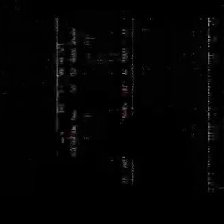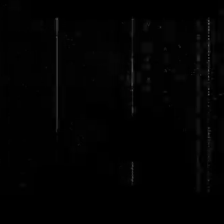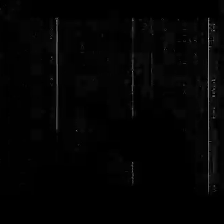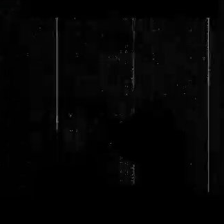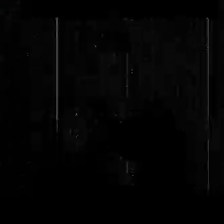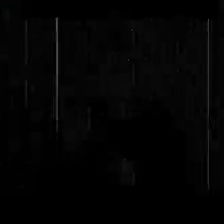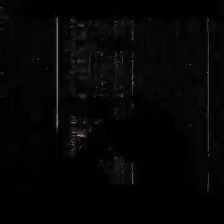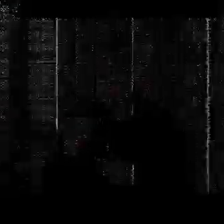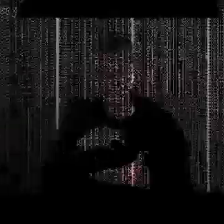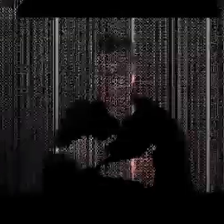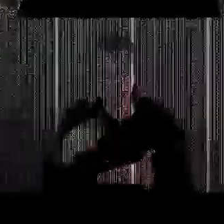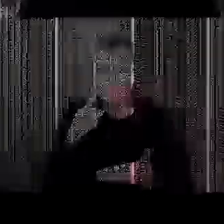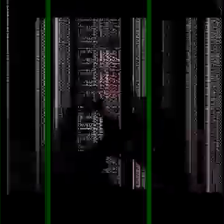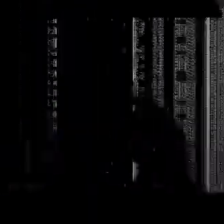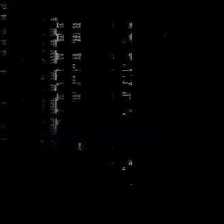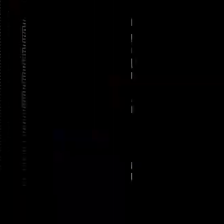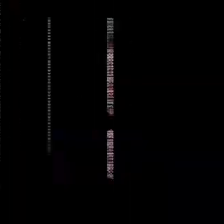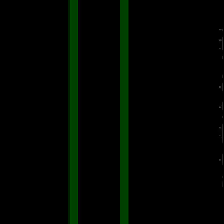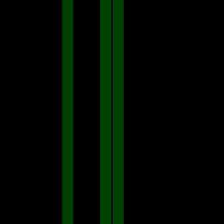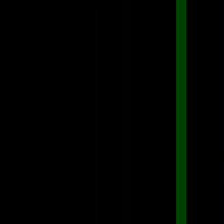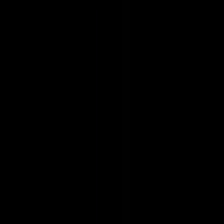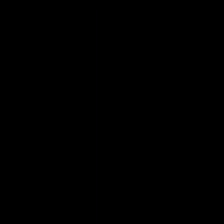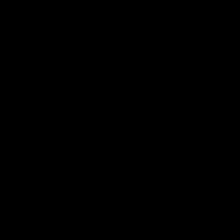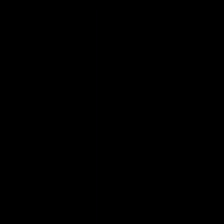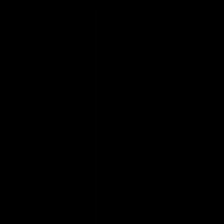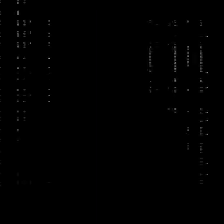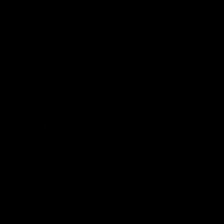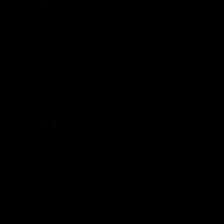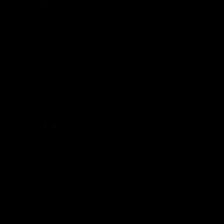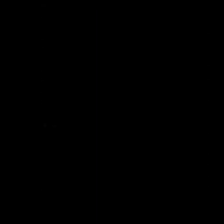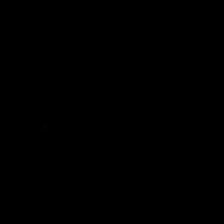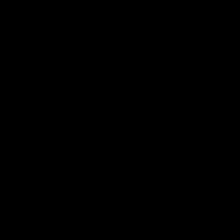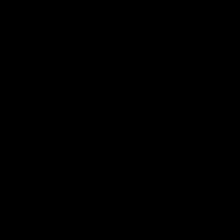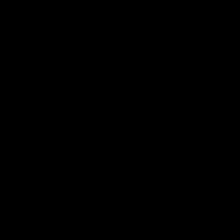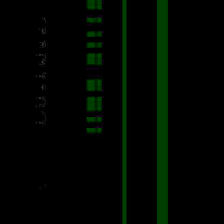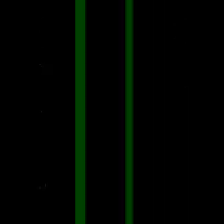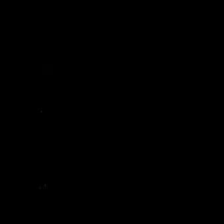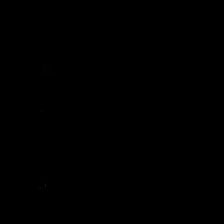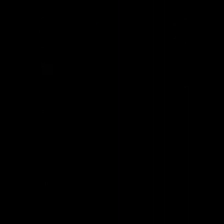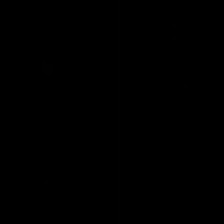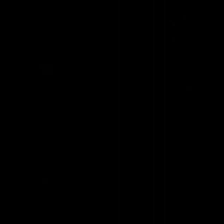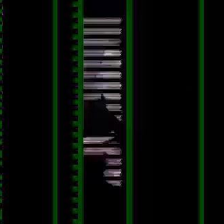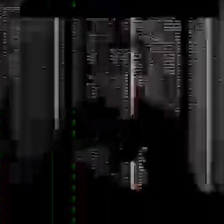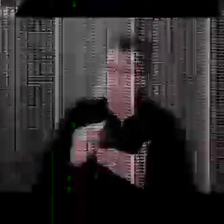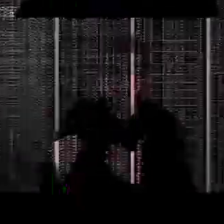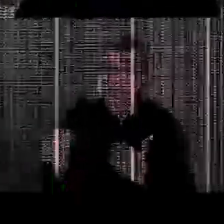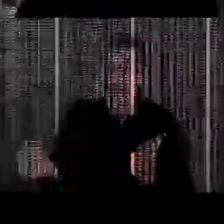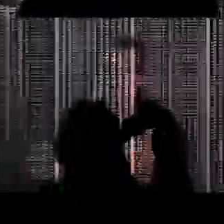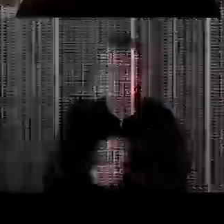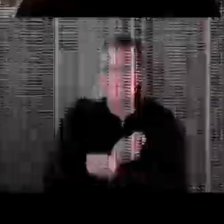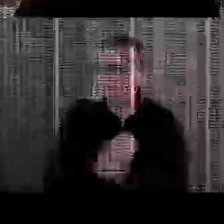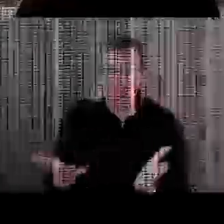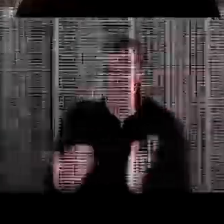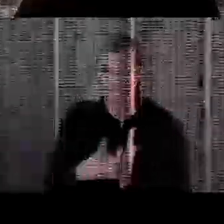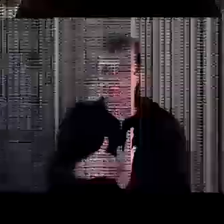because she was a traumatic brain injury survivor. She had to relearn everything.